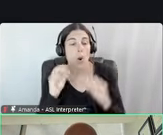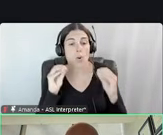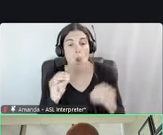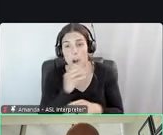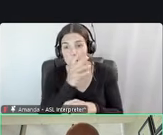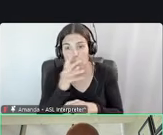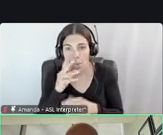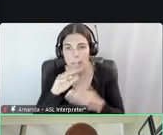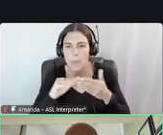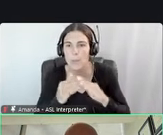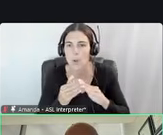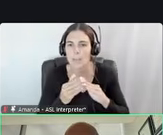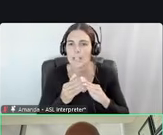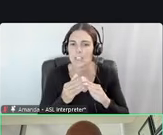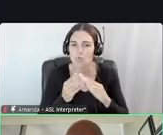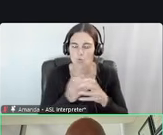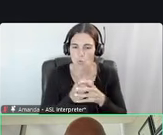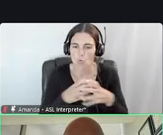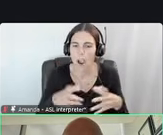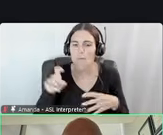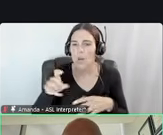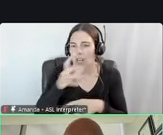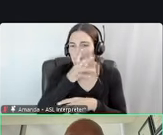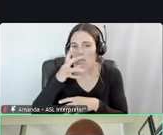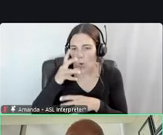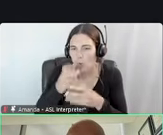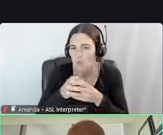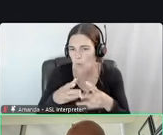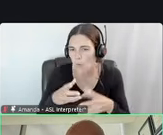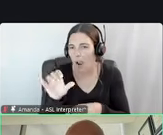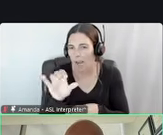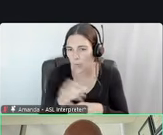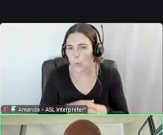we need the rural communities to thrive and vice versa. I want to again thank each of you